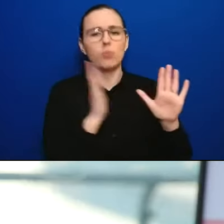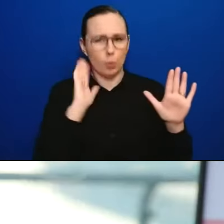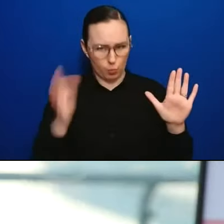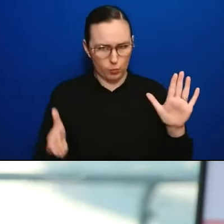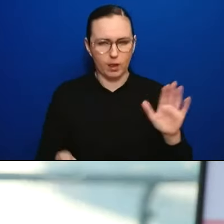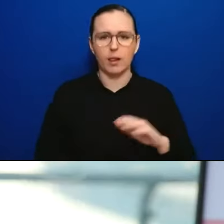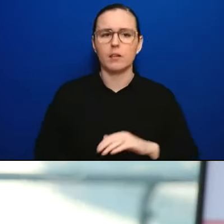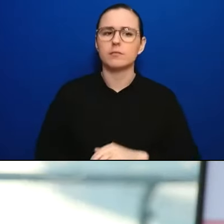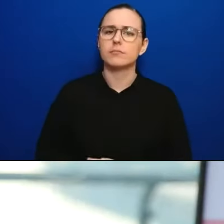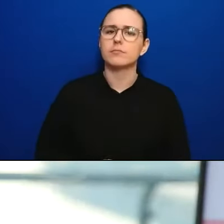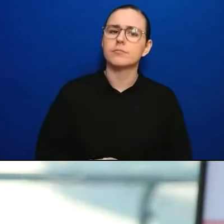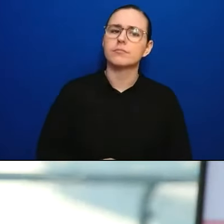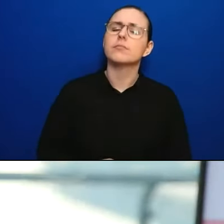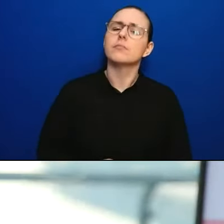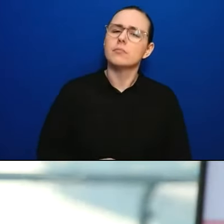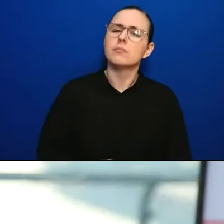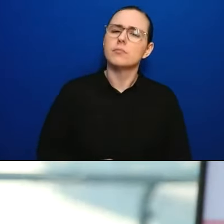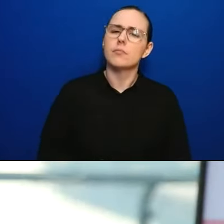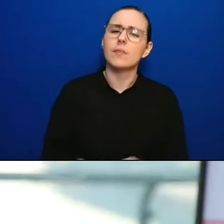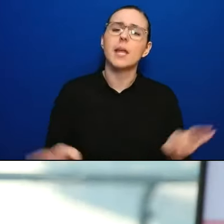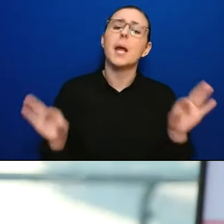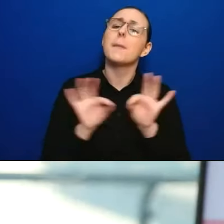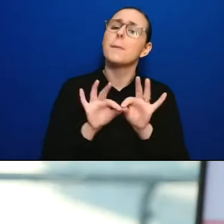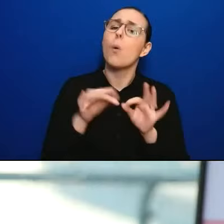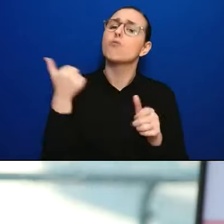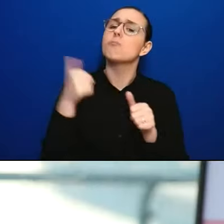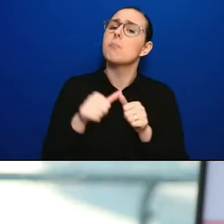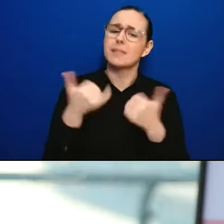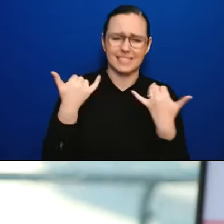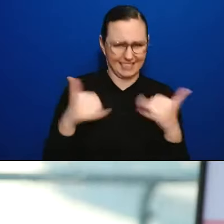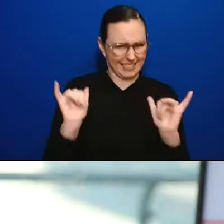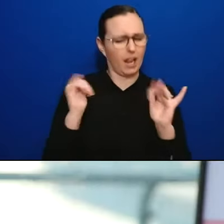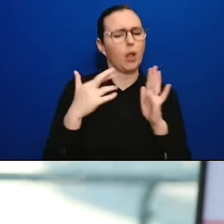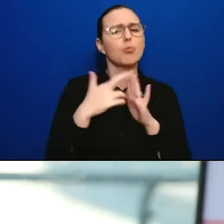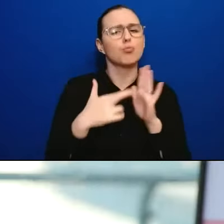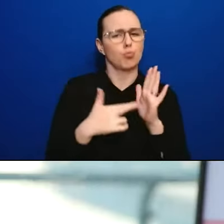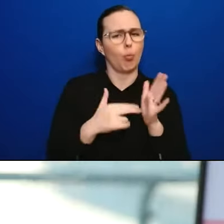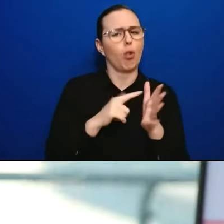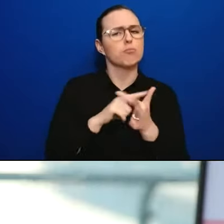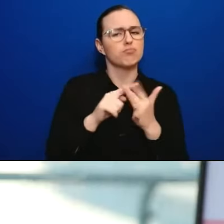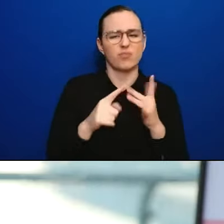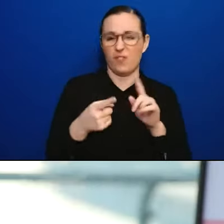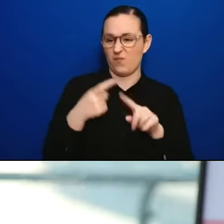I will remind people, we do have some measures in place